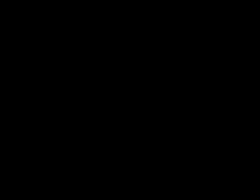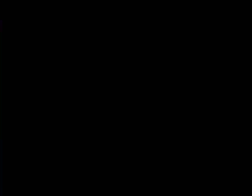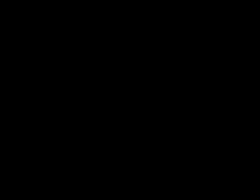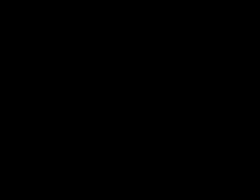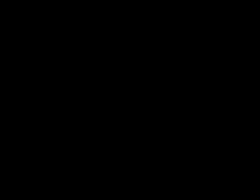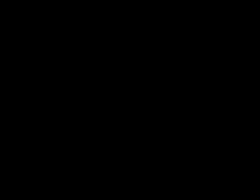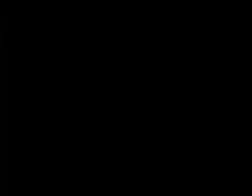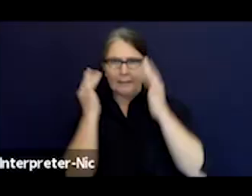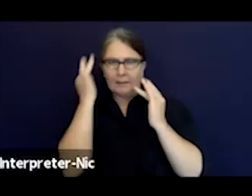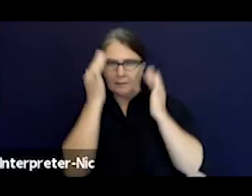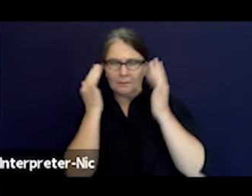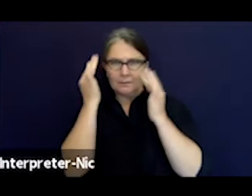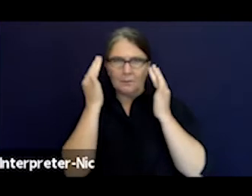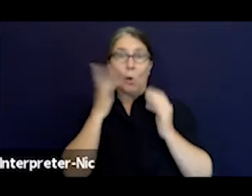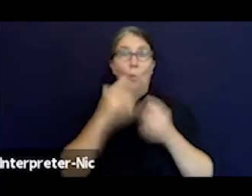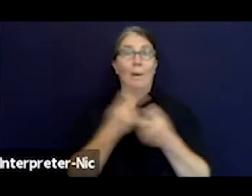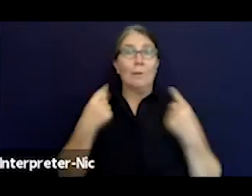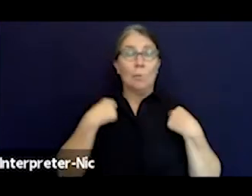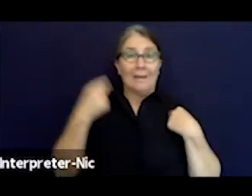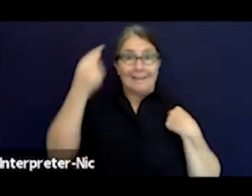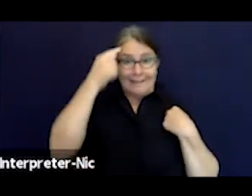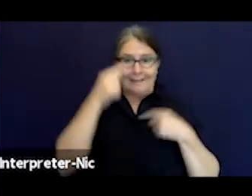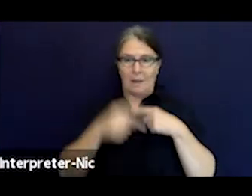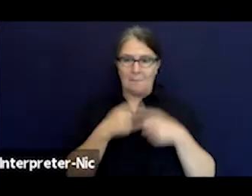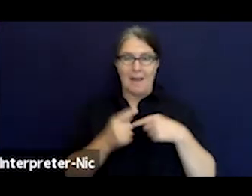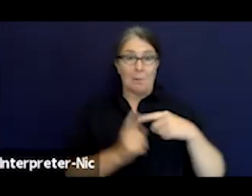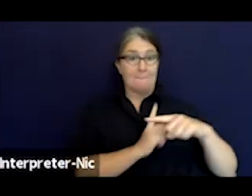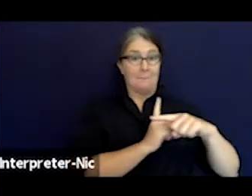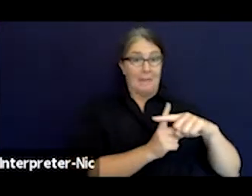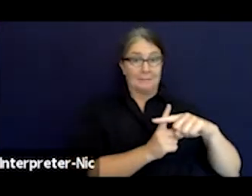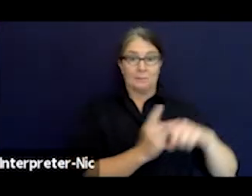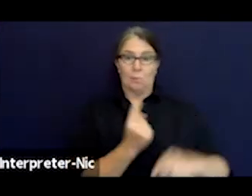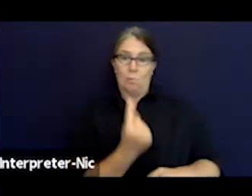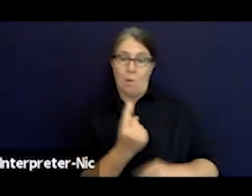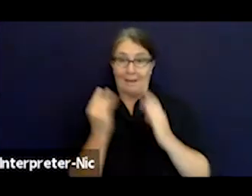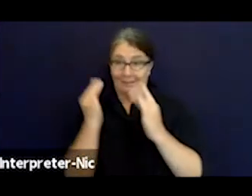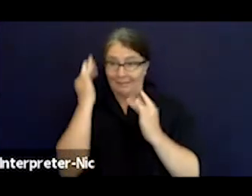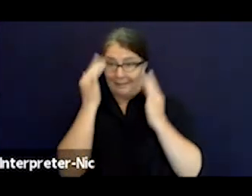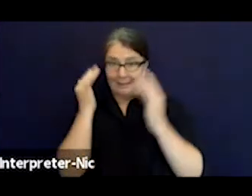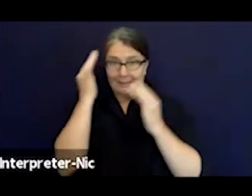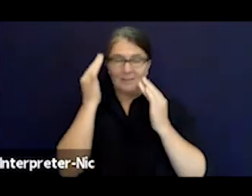And when we think about plus 1 thinking, if there is one way for an interaction to happen